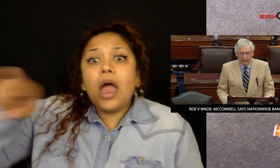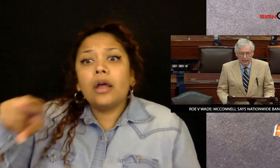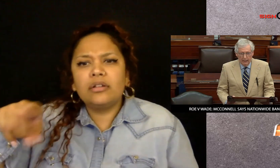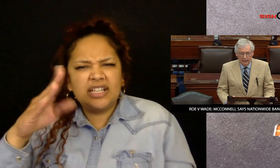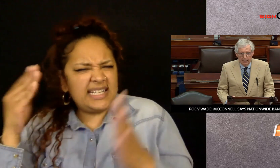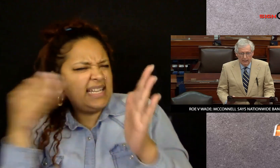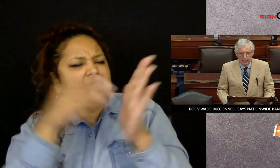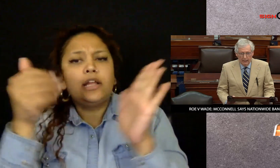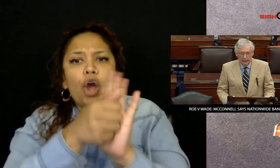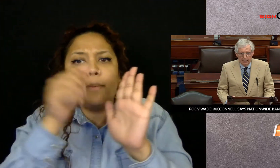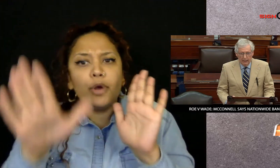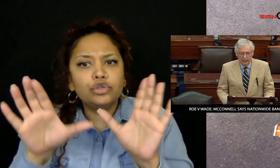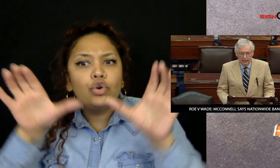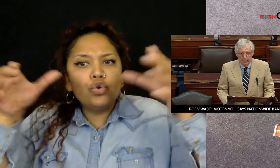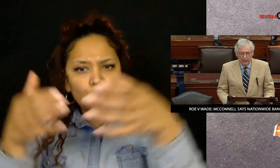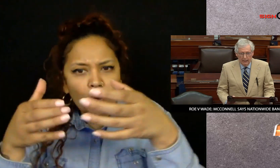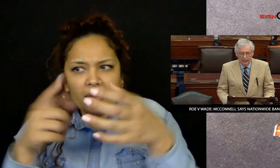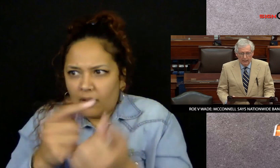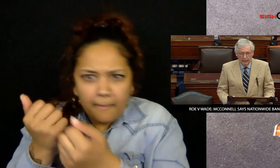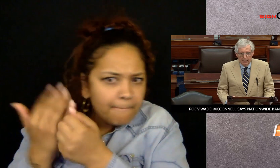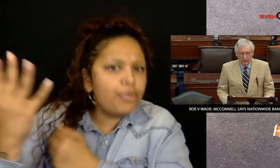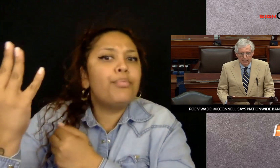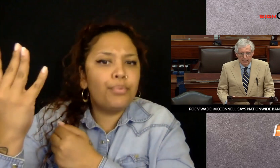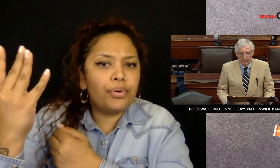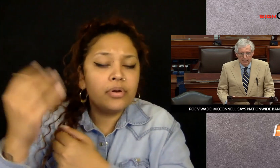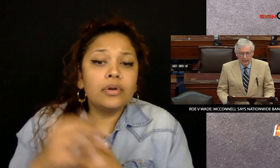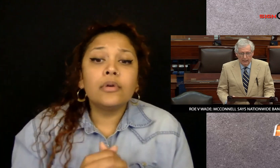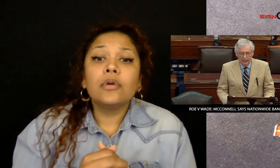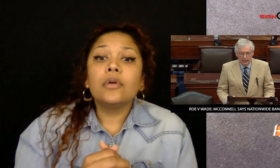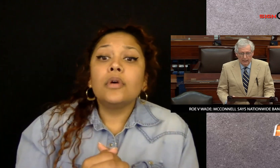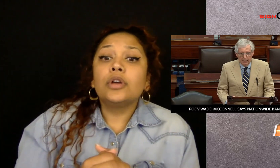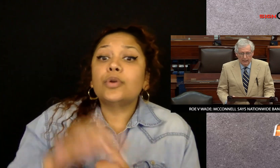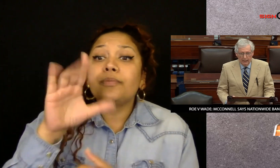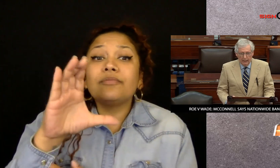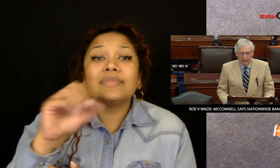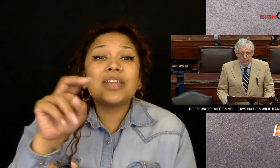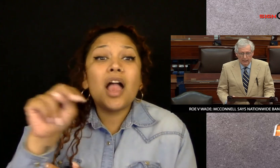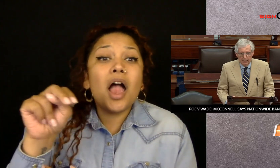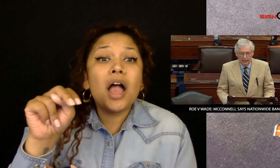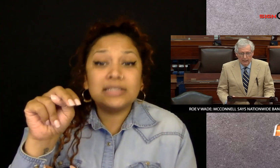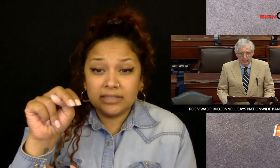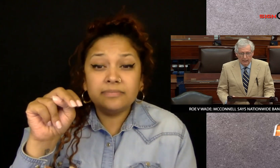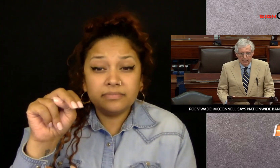has erupted authorities are investigating a possible arson incident Sunday at the offices